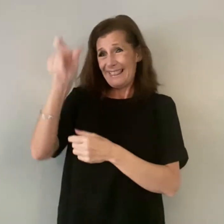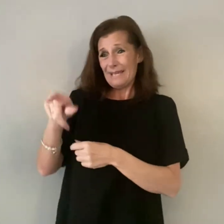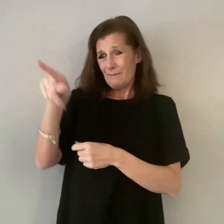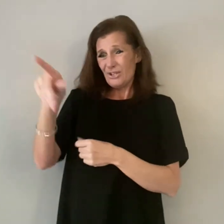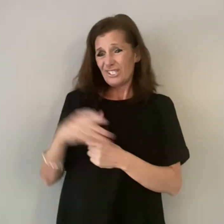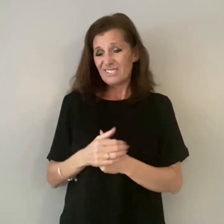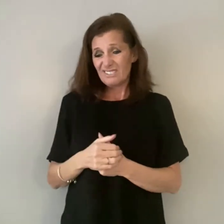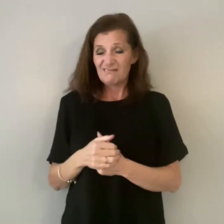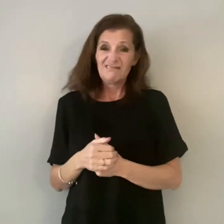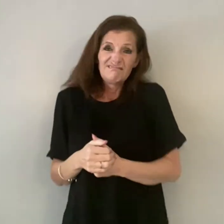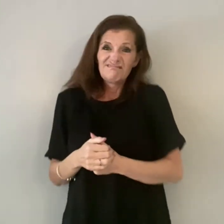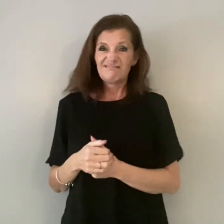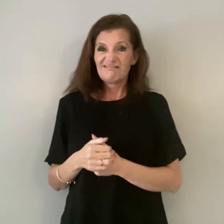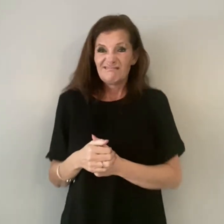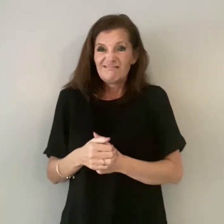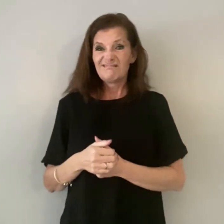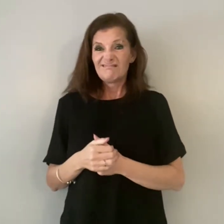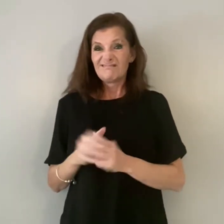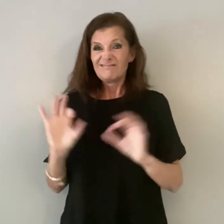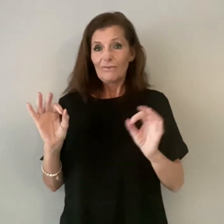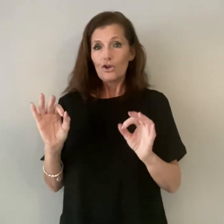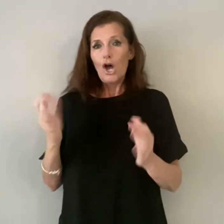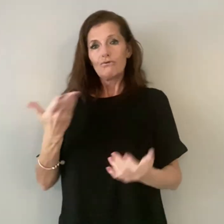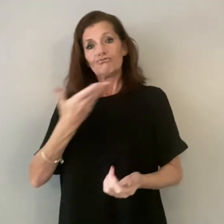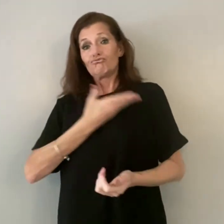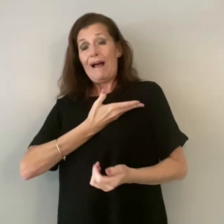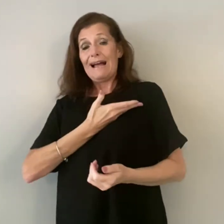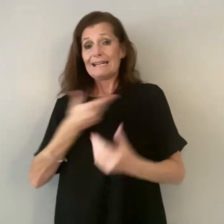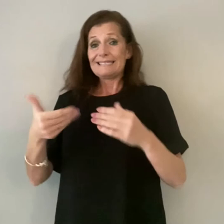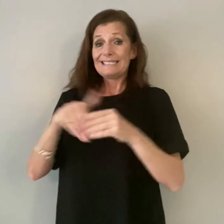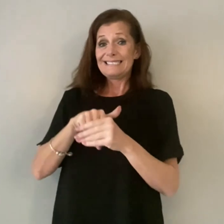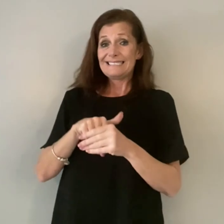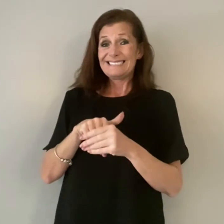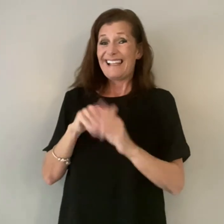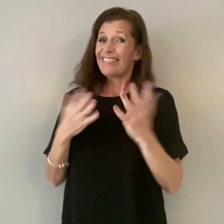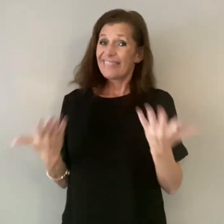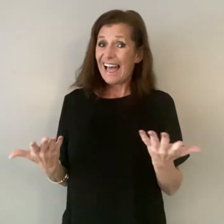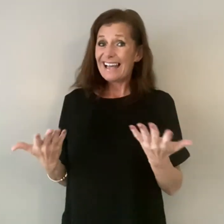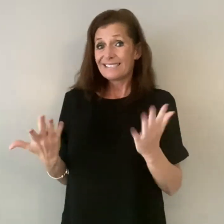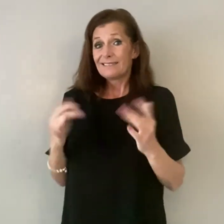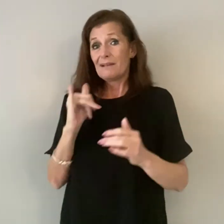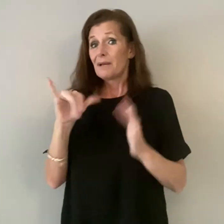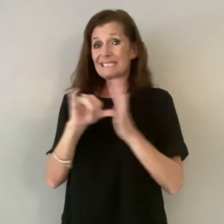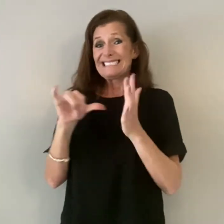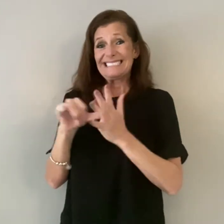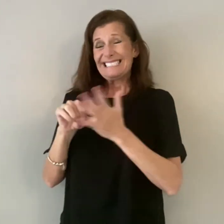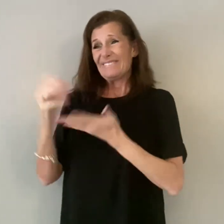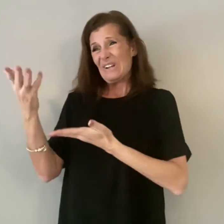and frankly the person has no right being there, to be honest with you having the difficult conversations, okay.